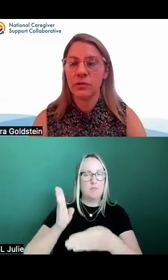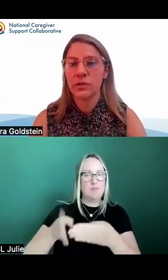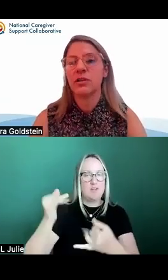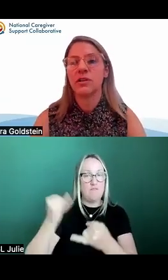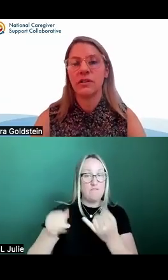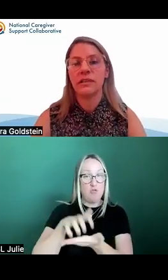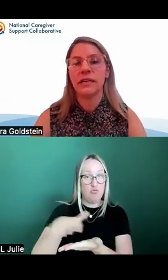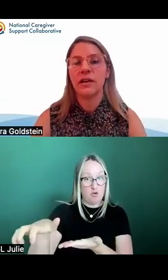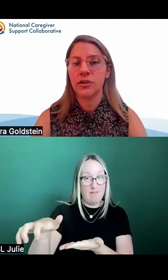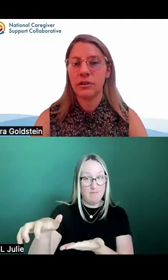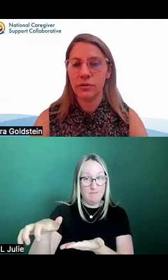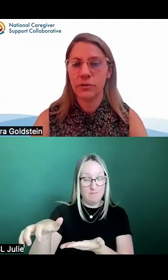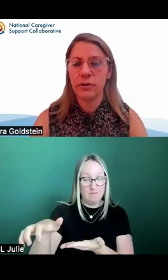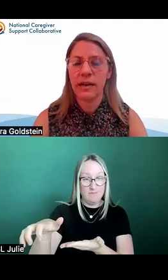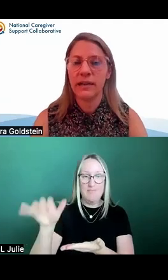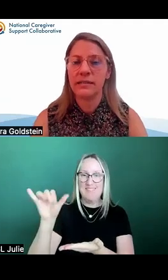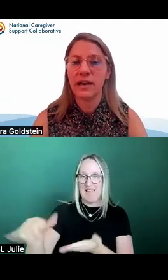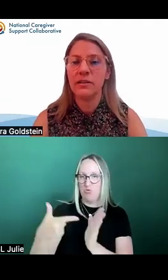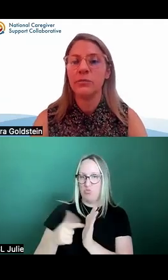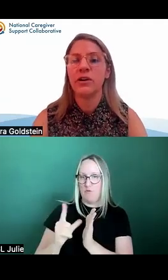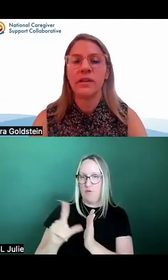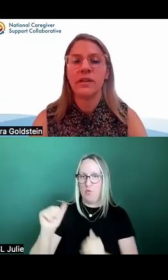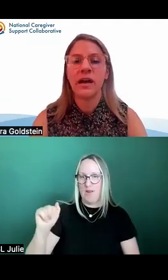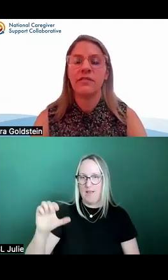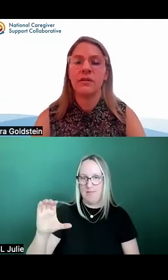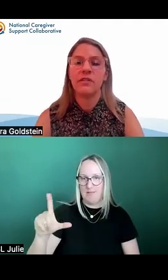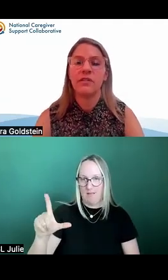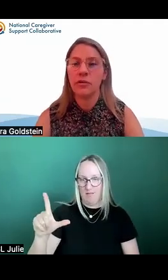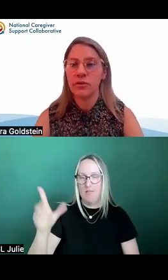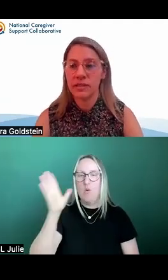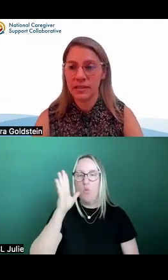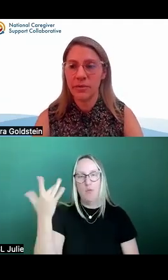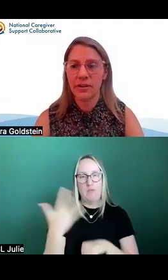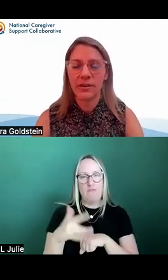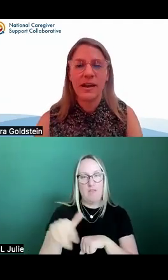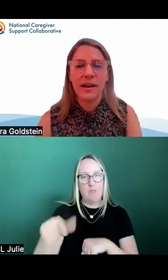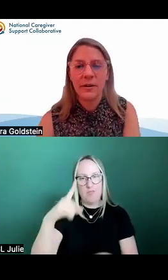which are currently under review at ACL. And, we hope to have them available this summer,